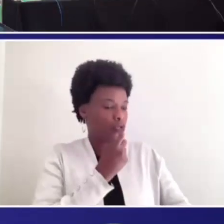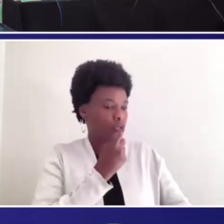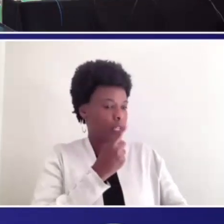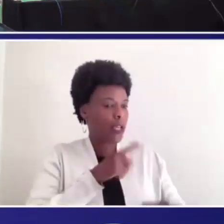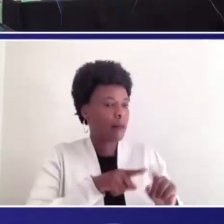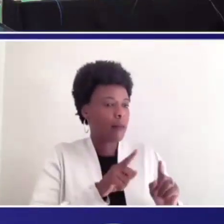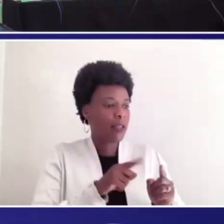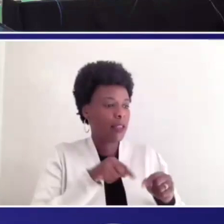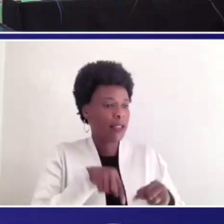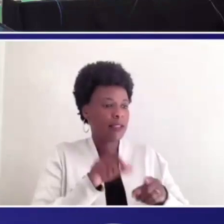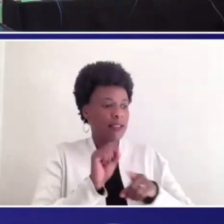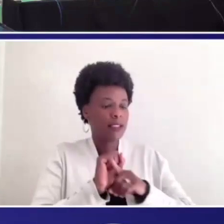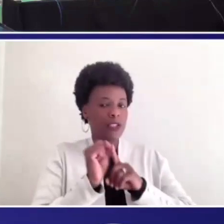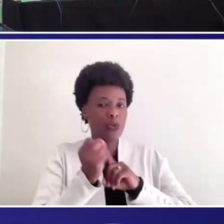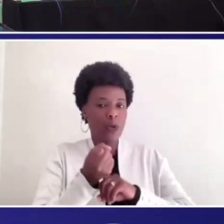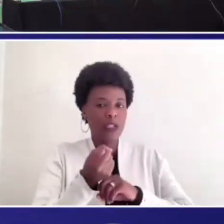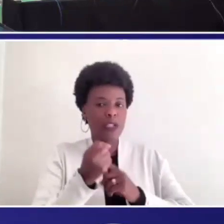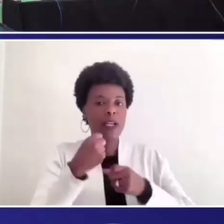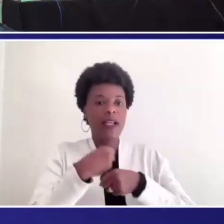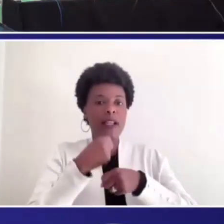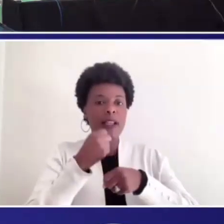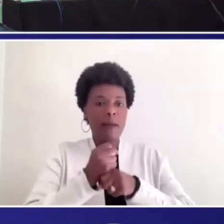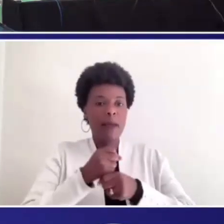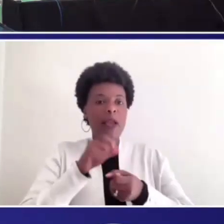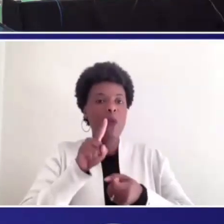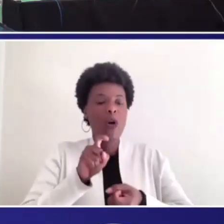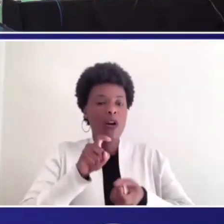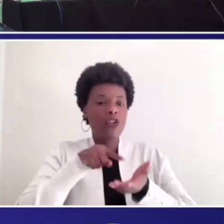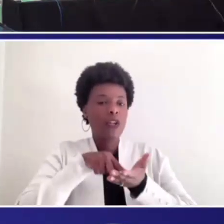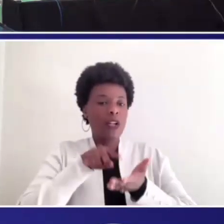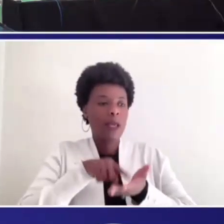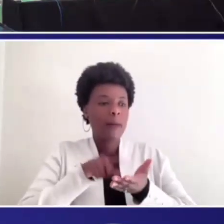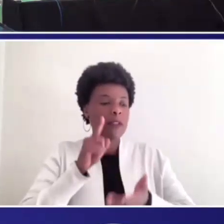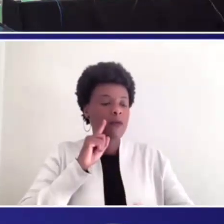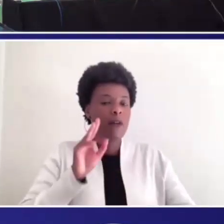make their $100 payments in each of February and March. Yes. If they make -- so at the time that